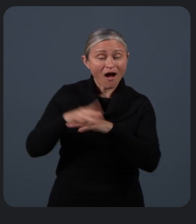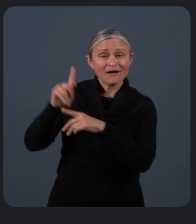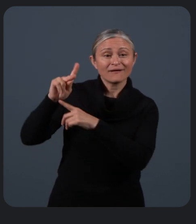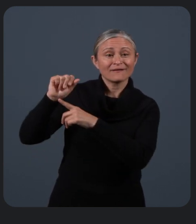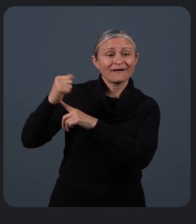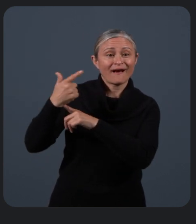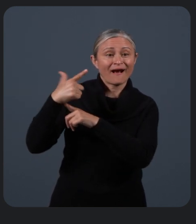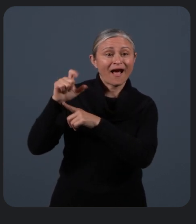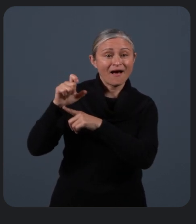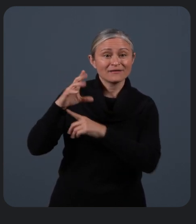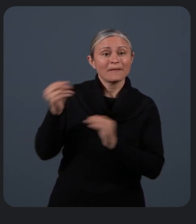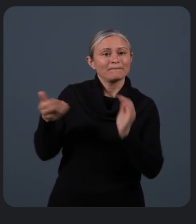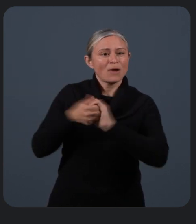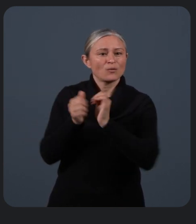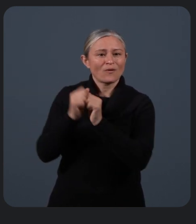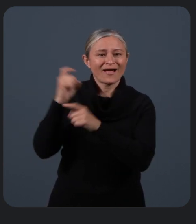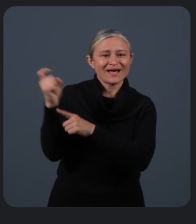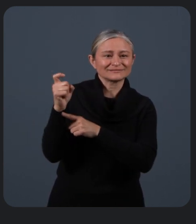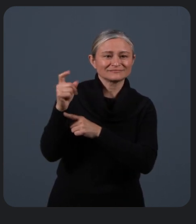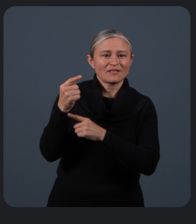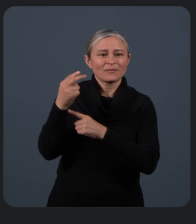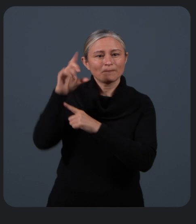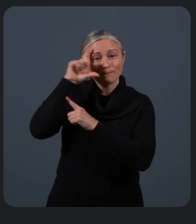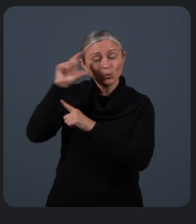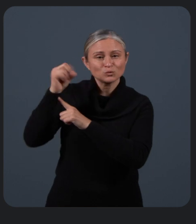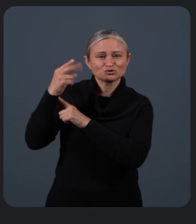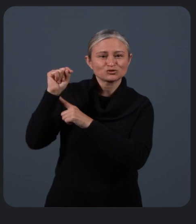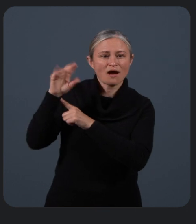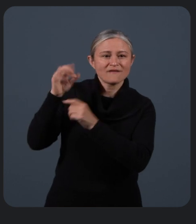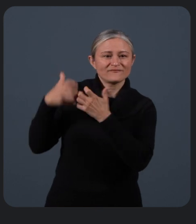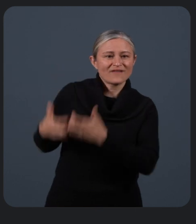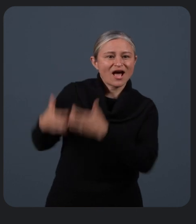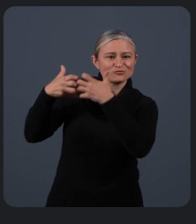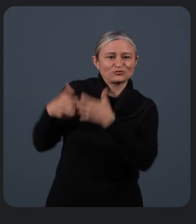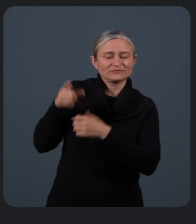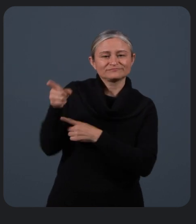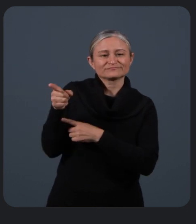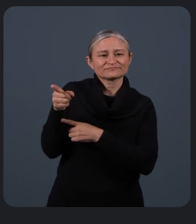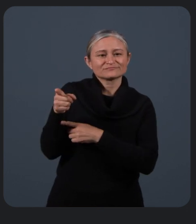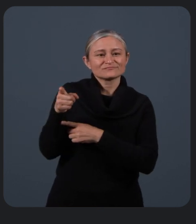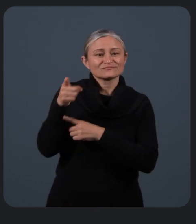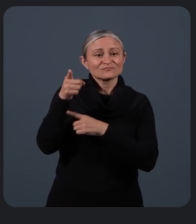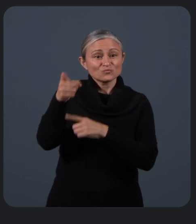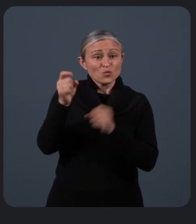with X, the Moonshot Factory, so that you all can try your hand at training models